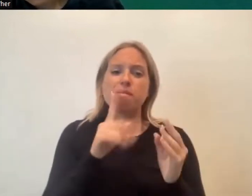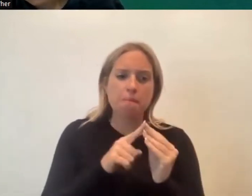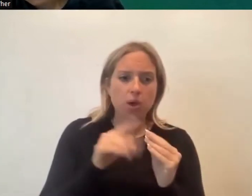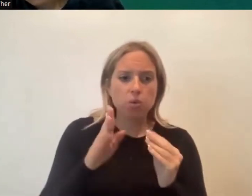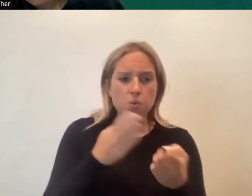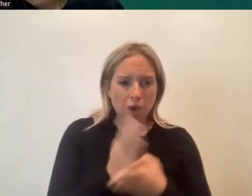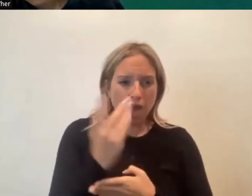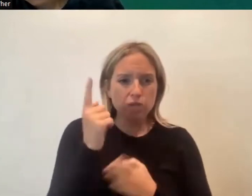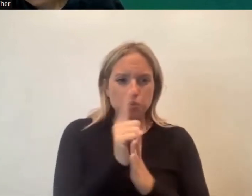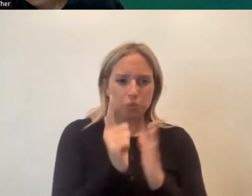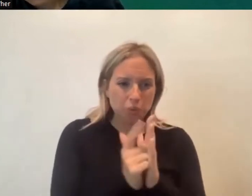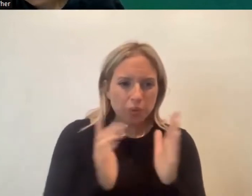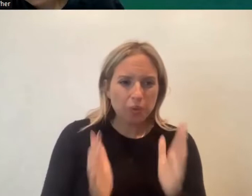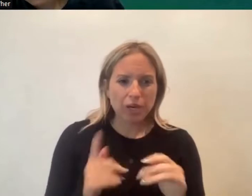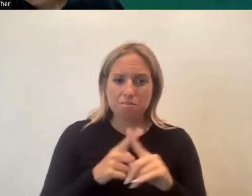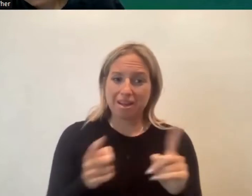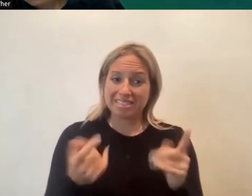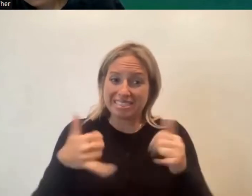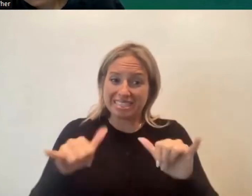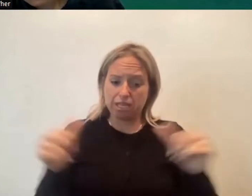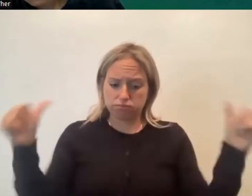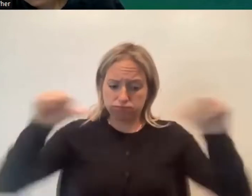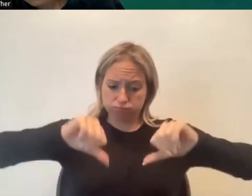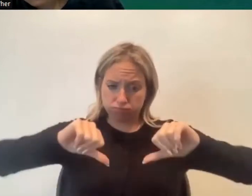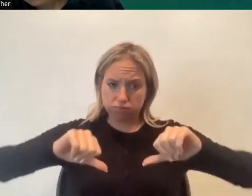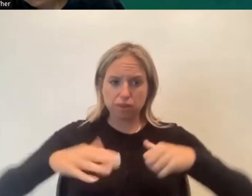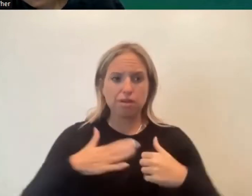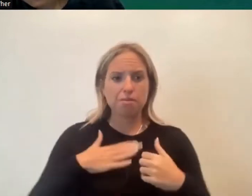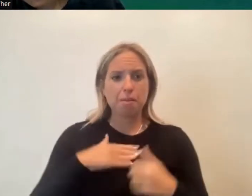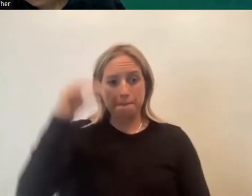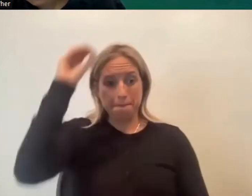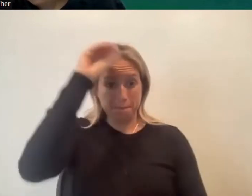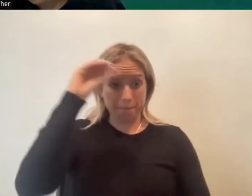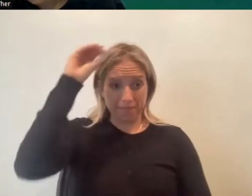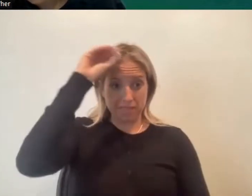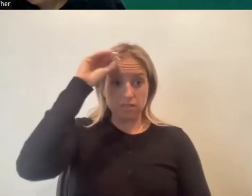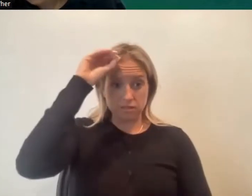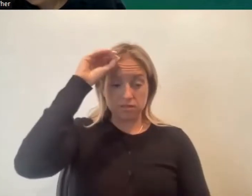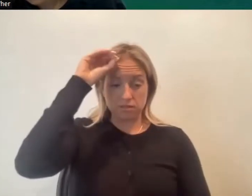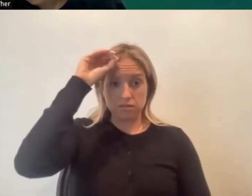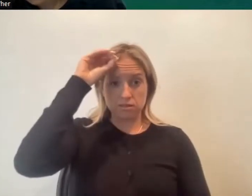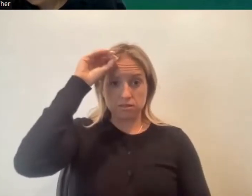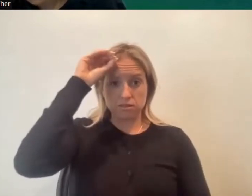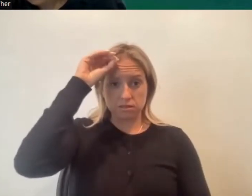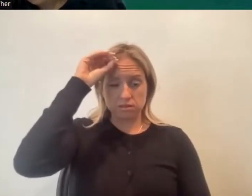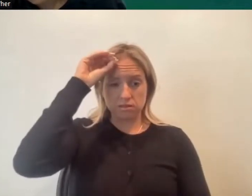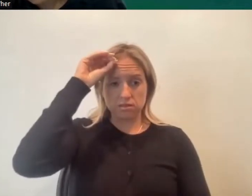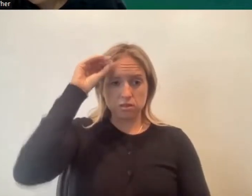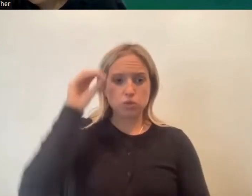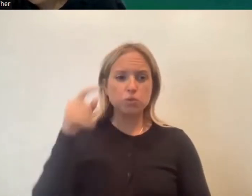It is my opinion, again, that at that point in time where you have the option and the